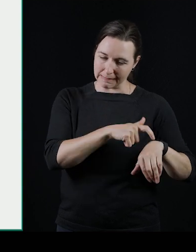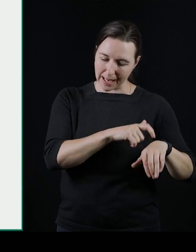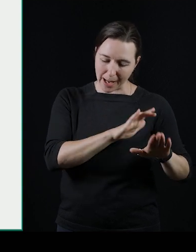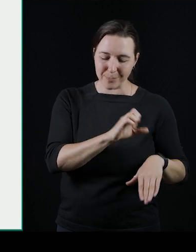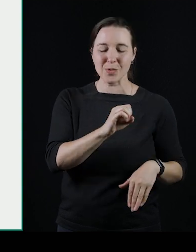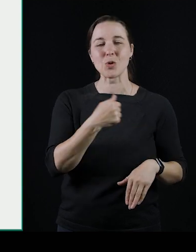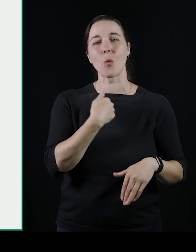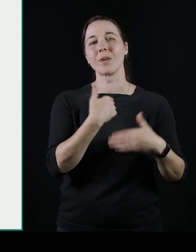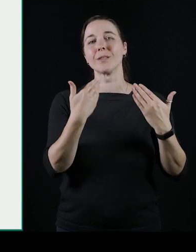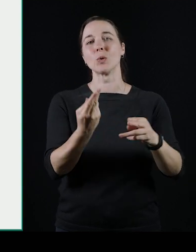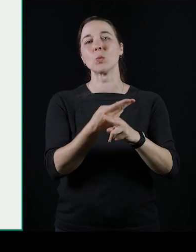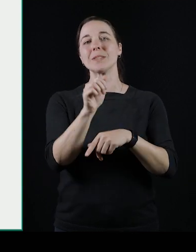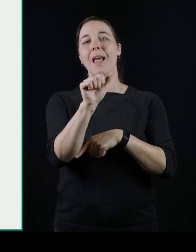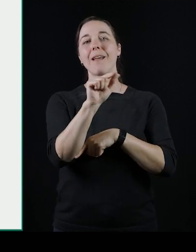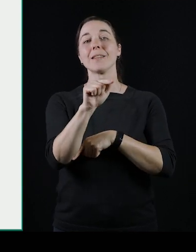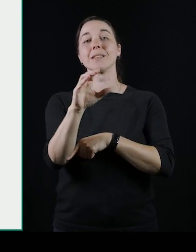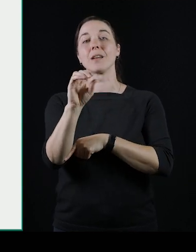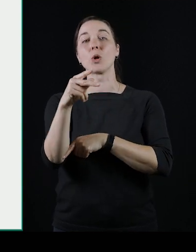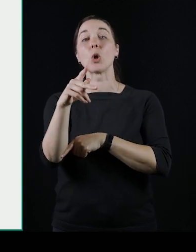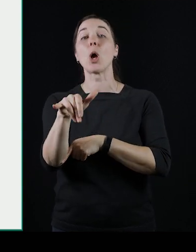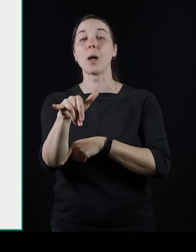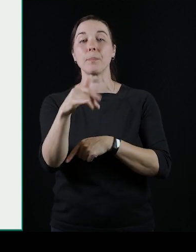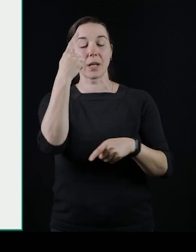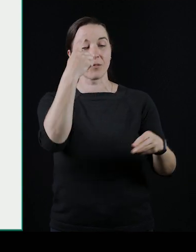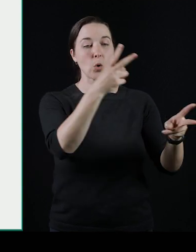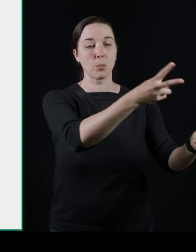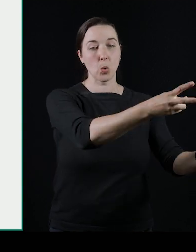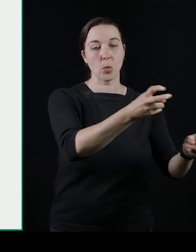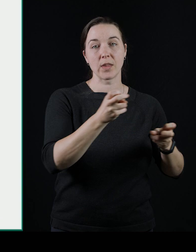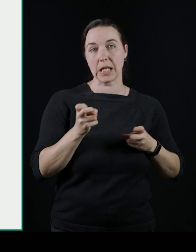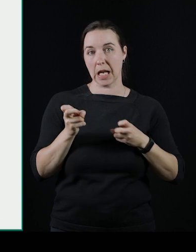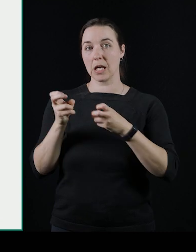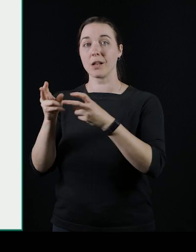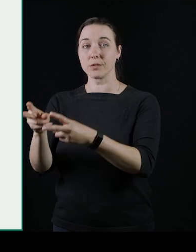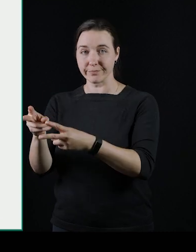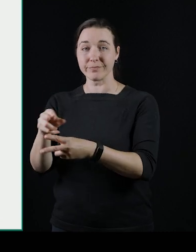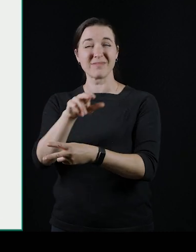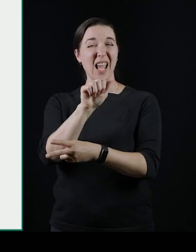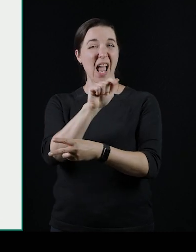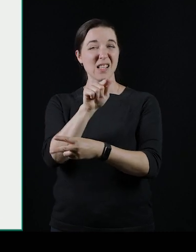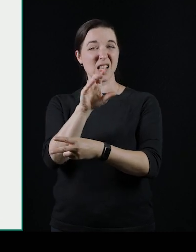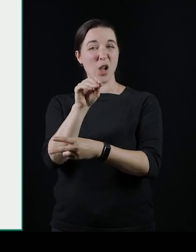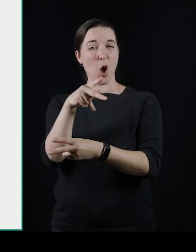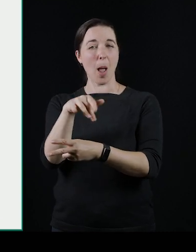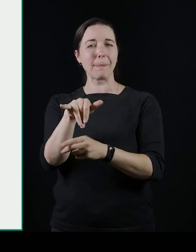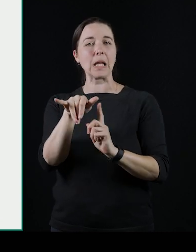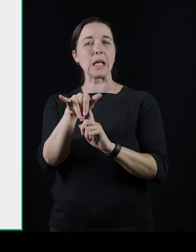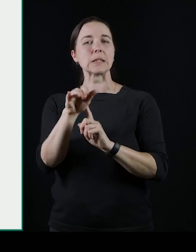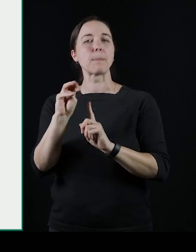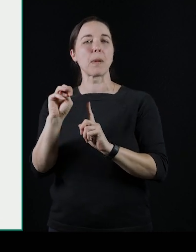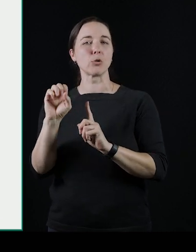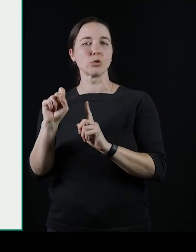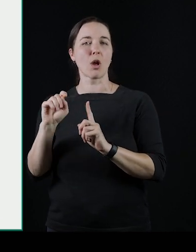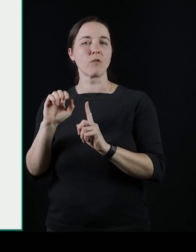We used AzCopy to move the data from AWS to Azure. AzCopy is a Microsoft tool that amongst